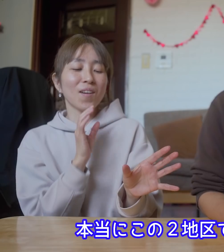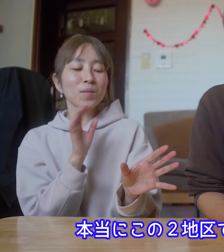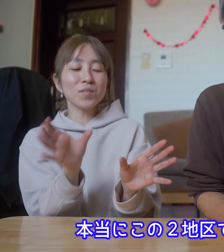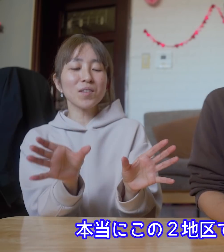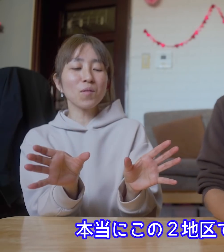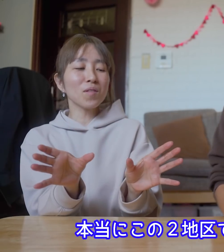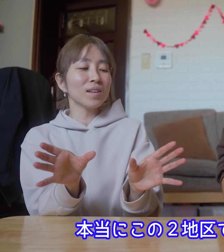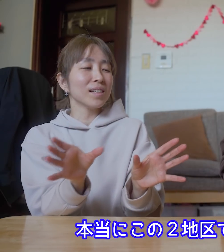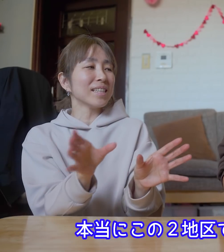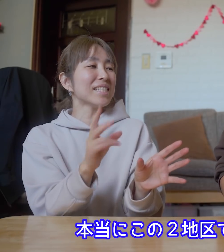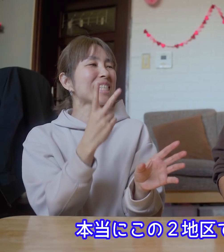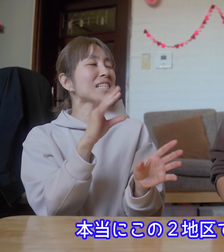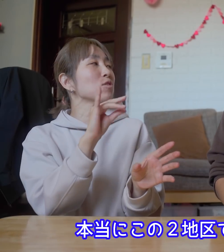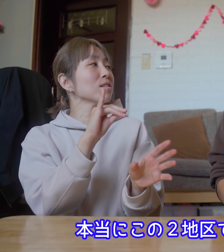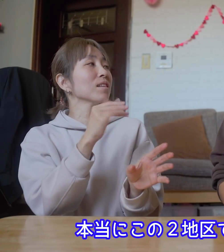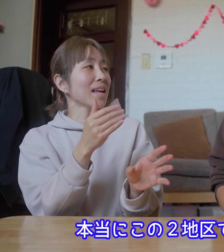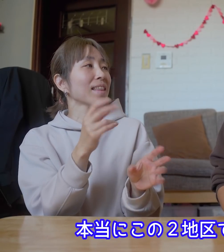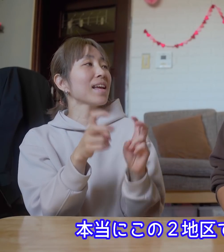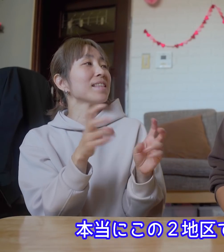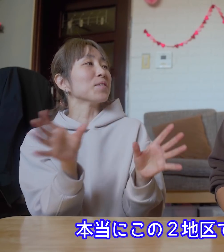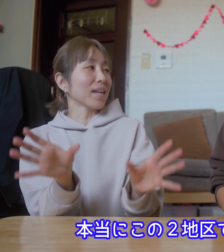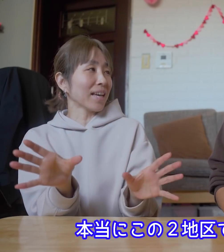You're really struggling in these two areas.